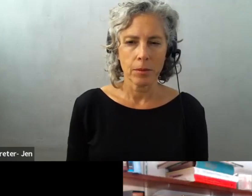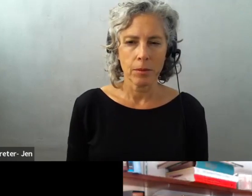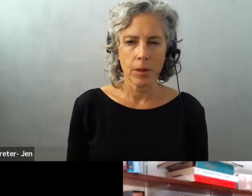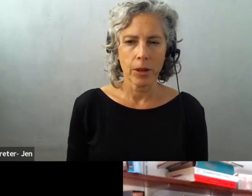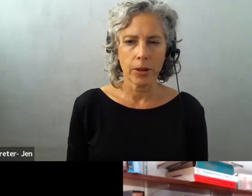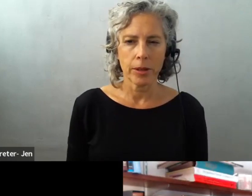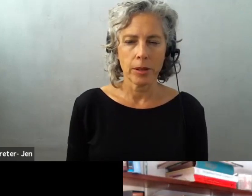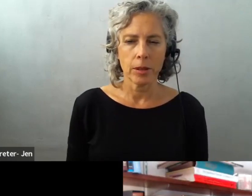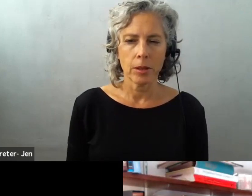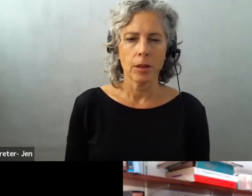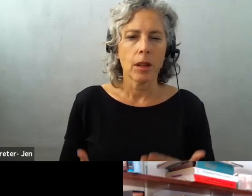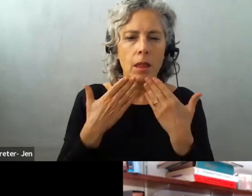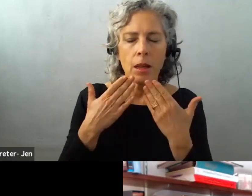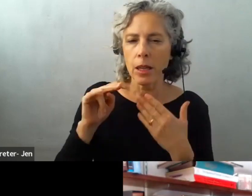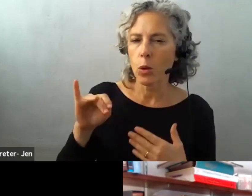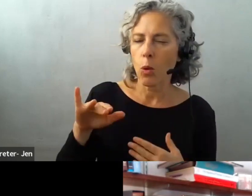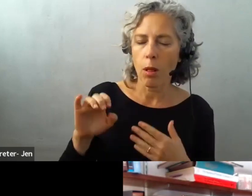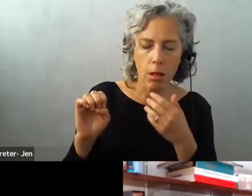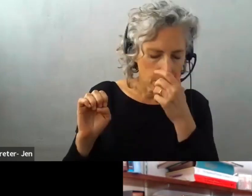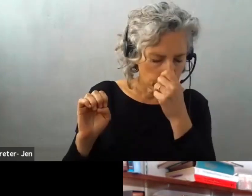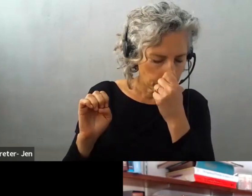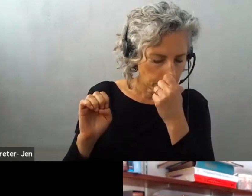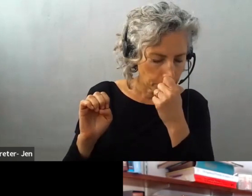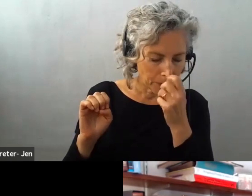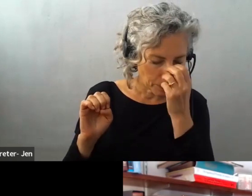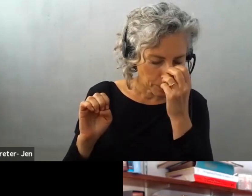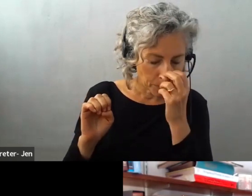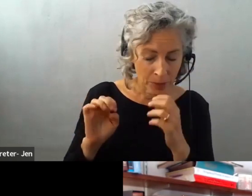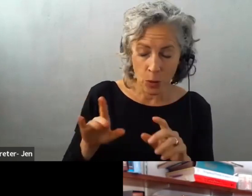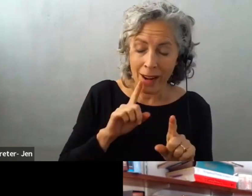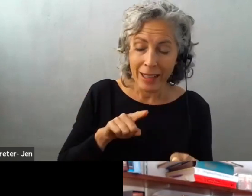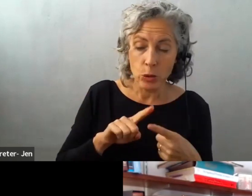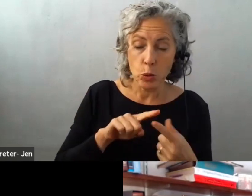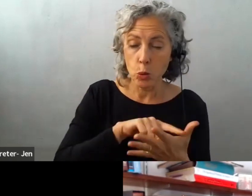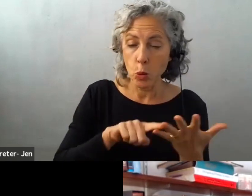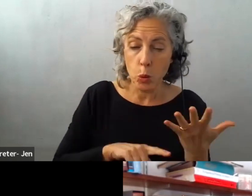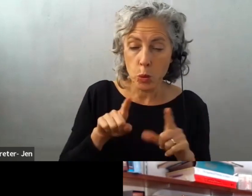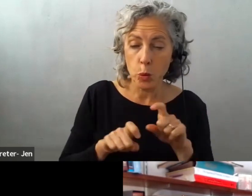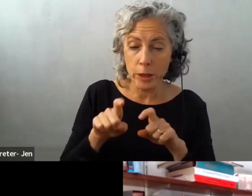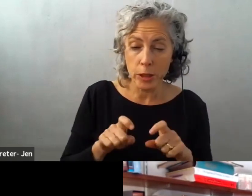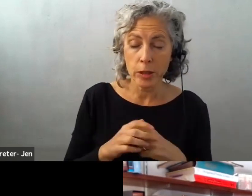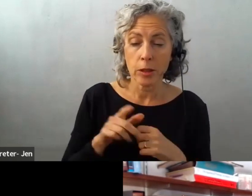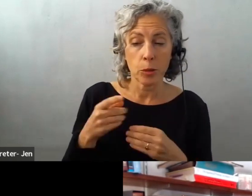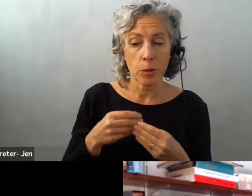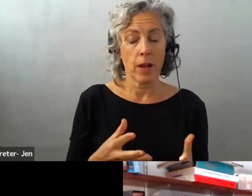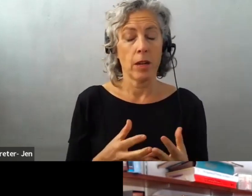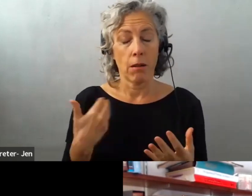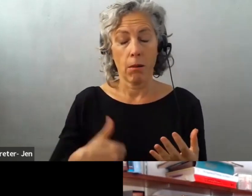Alixe Bonardi: Thank you. Thanks, Nicole, I mean, in your answer to those questions, you've provided an awful lot of